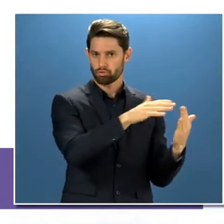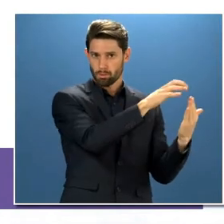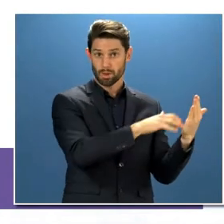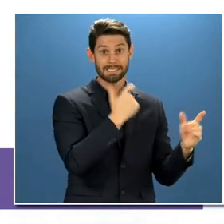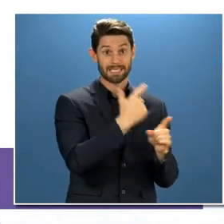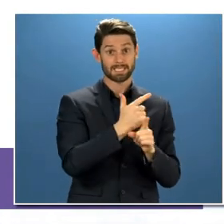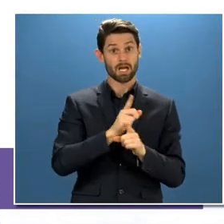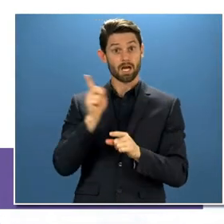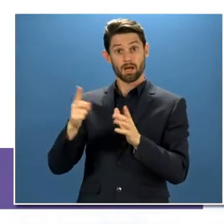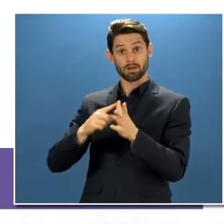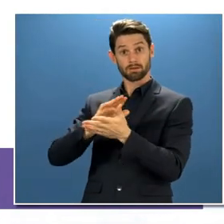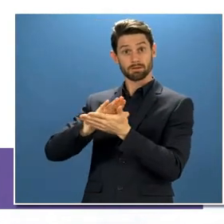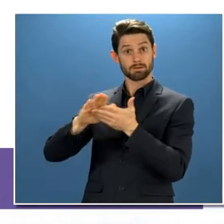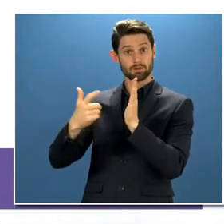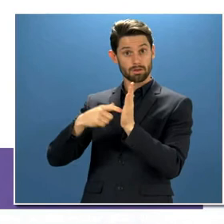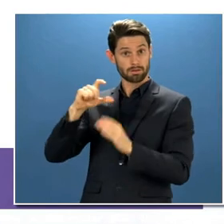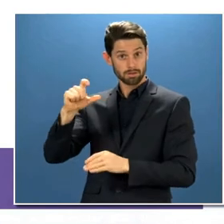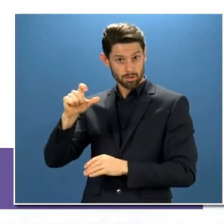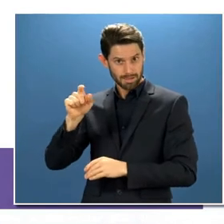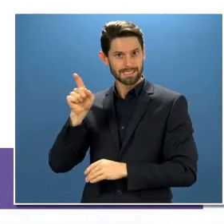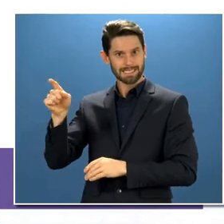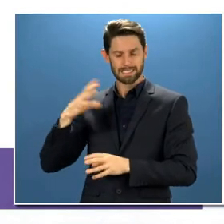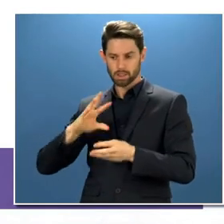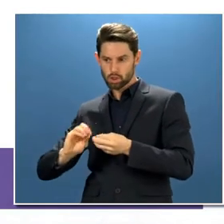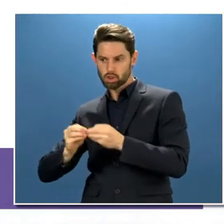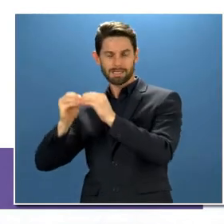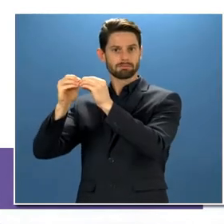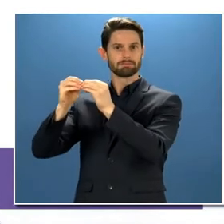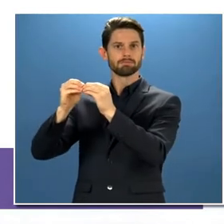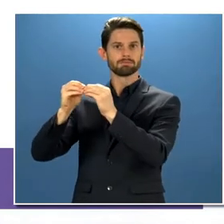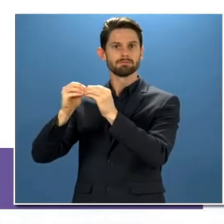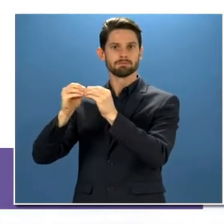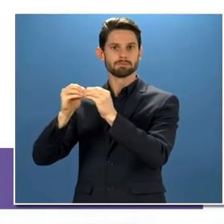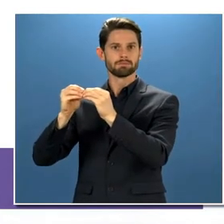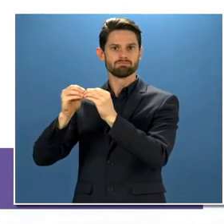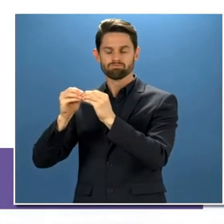create a resource in relation to getting together with a number of large